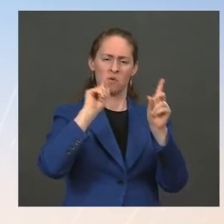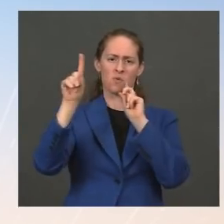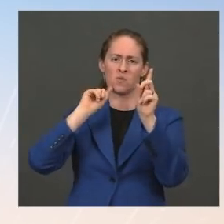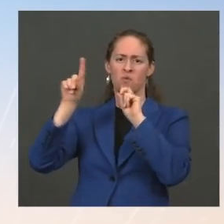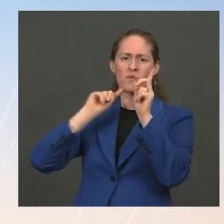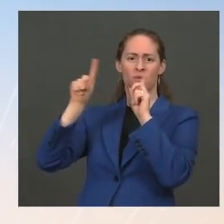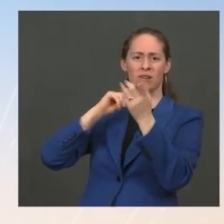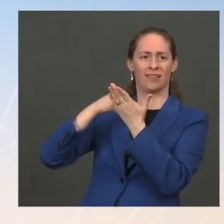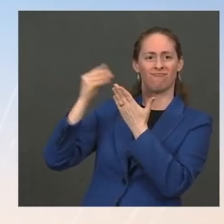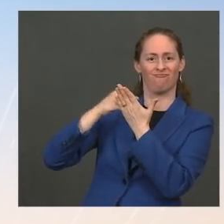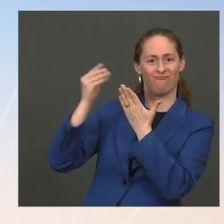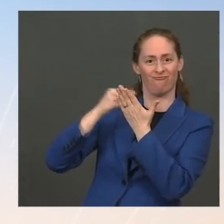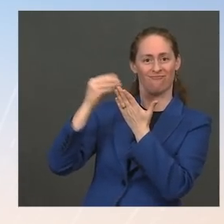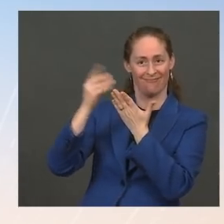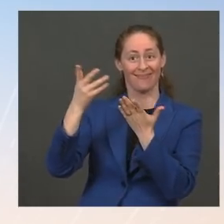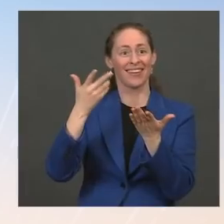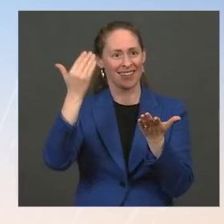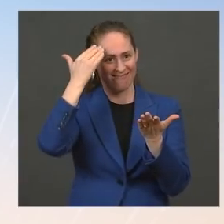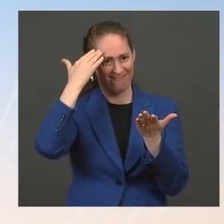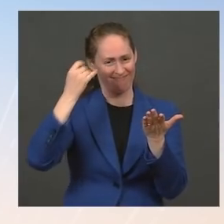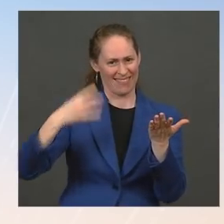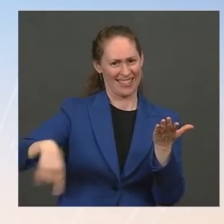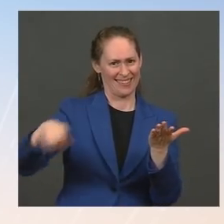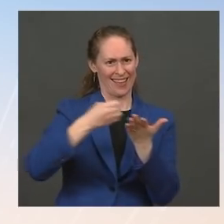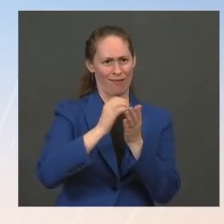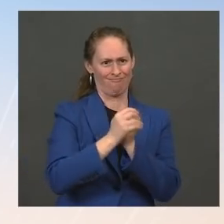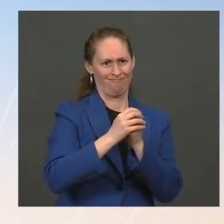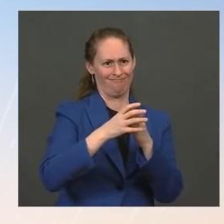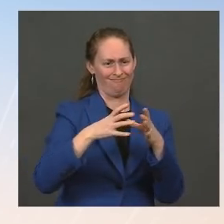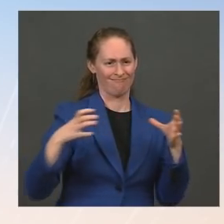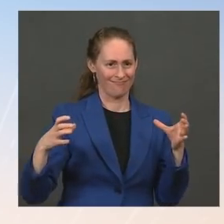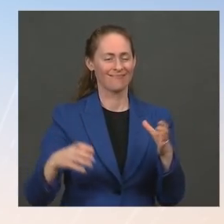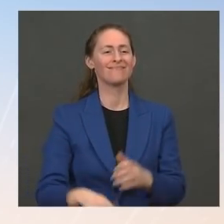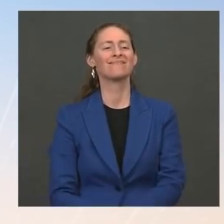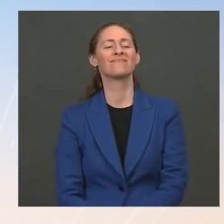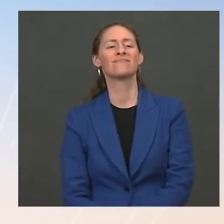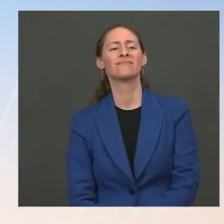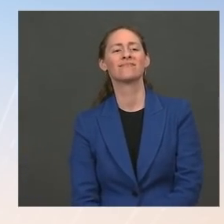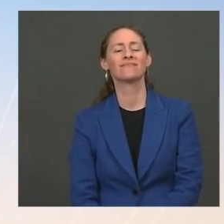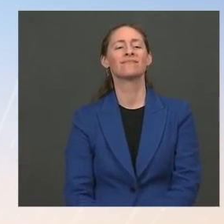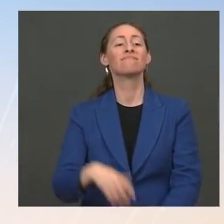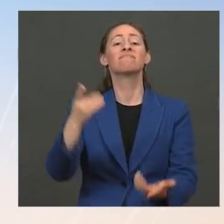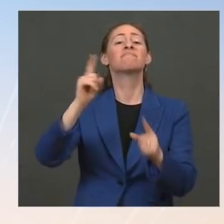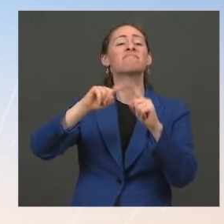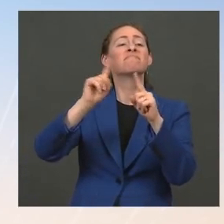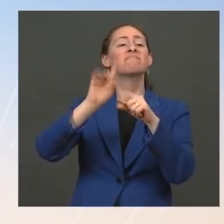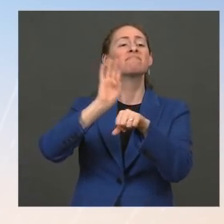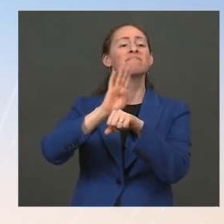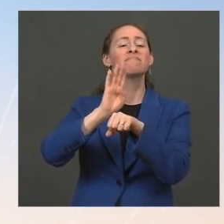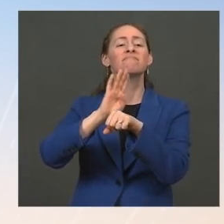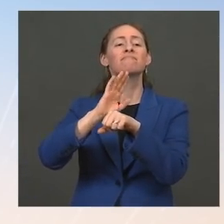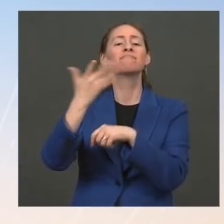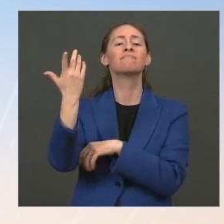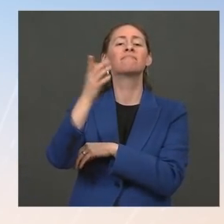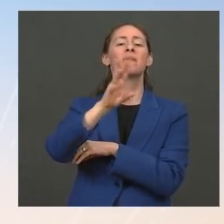This event will include CEOs from Best Buy, Food Lion, Etsy, Walmart, Mattel, and more. The President will also share a message